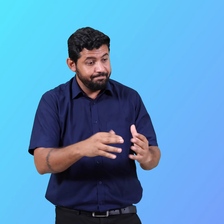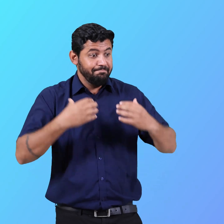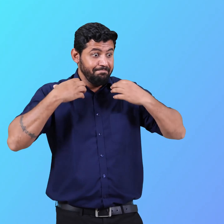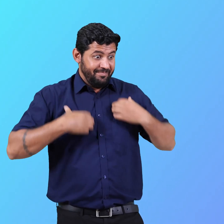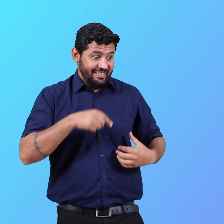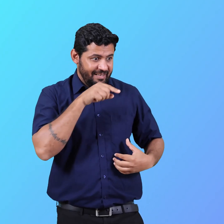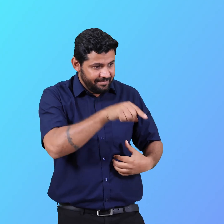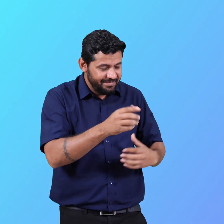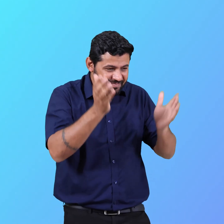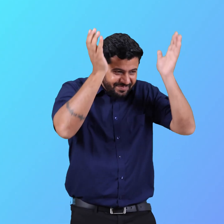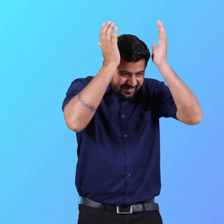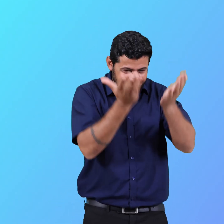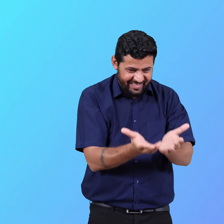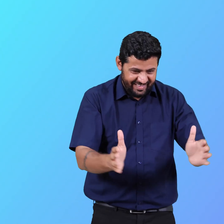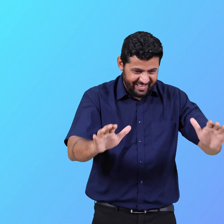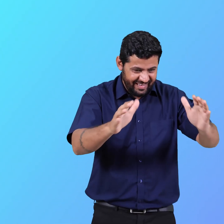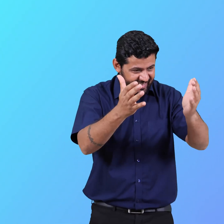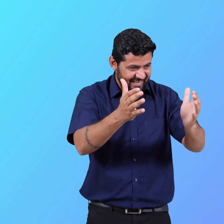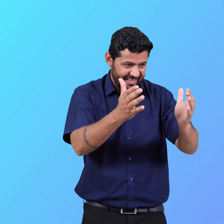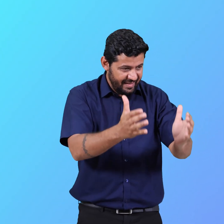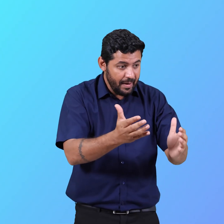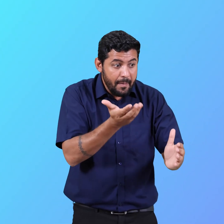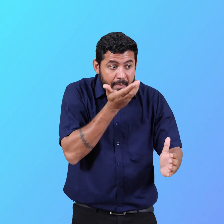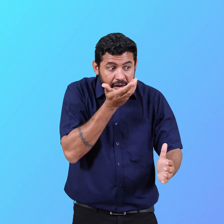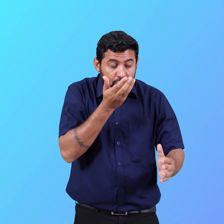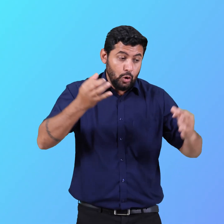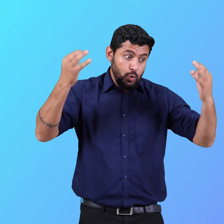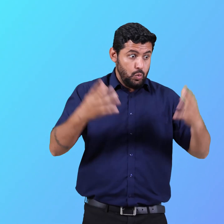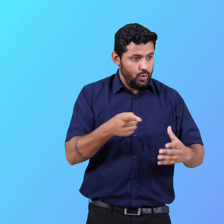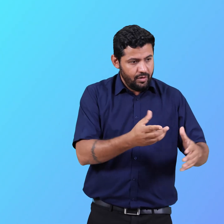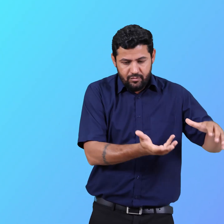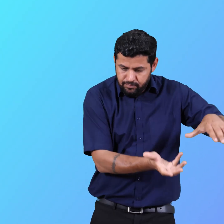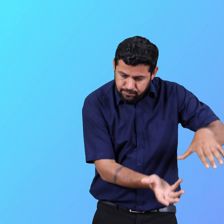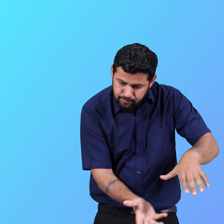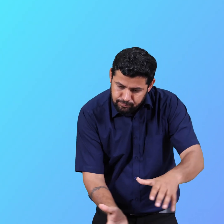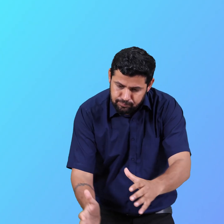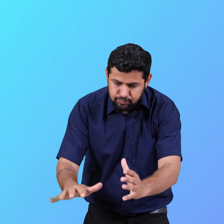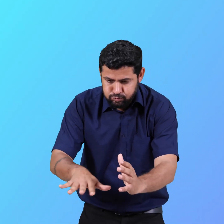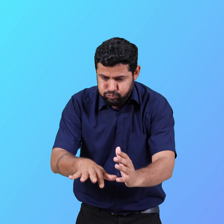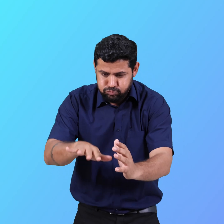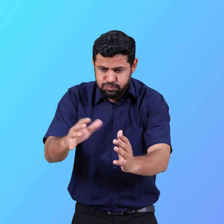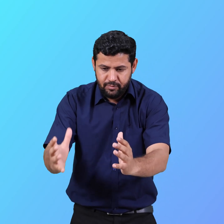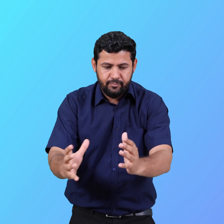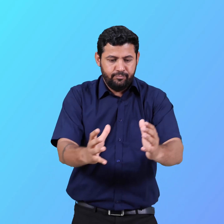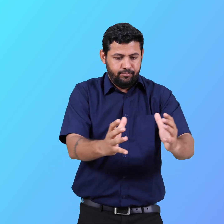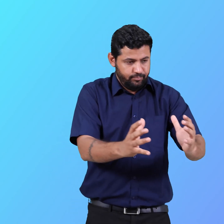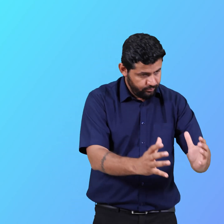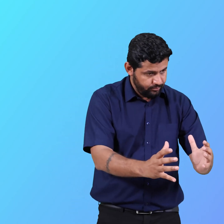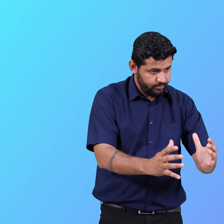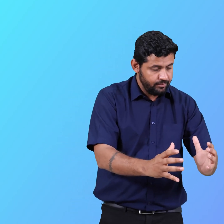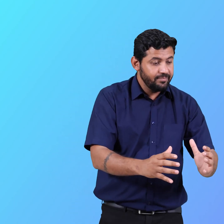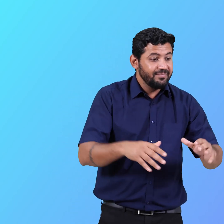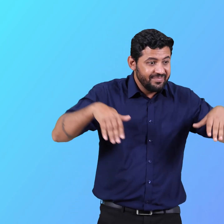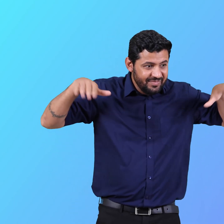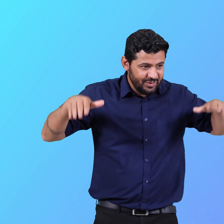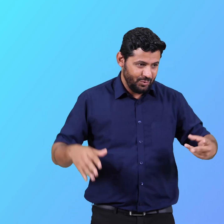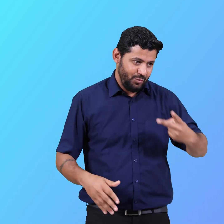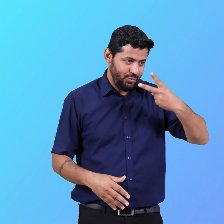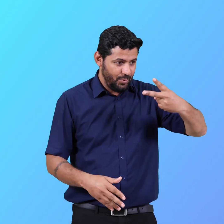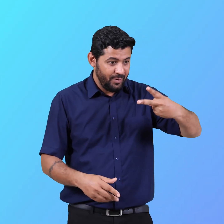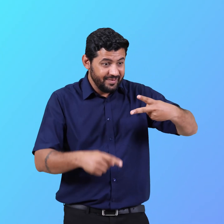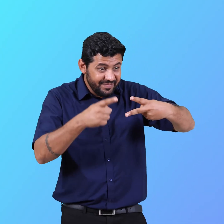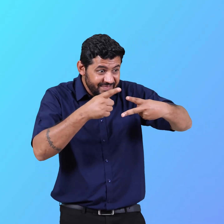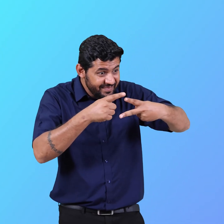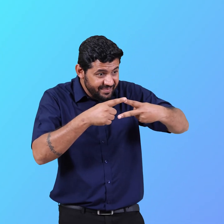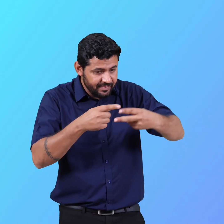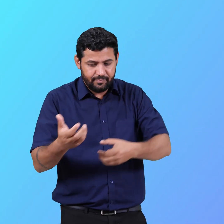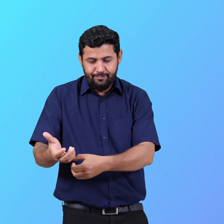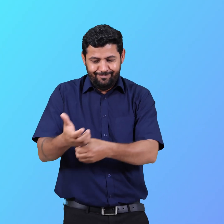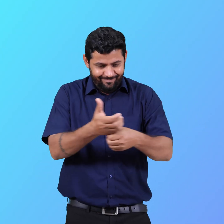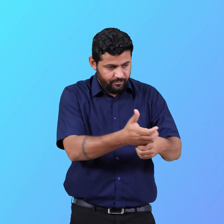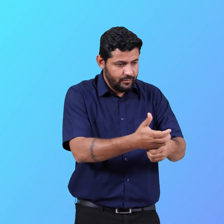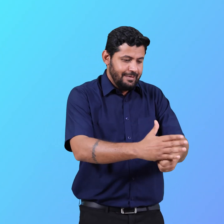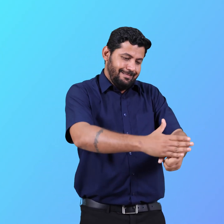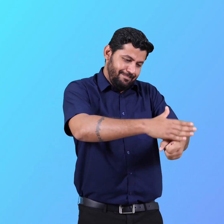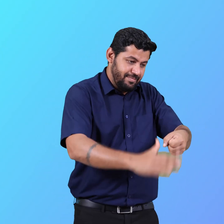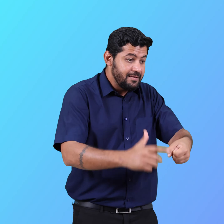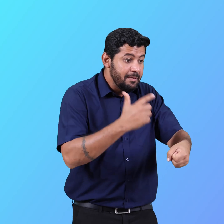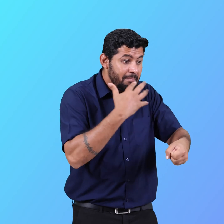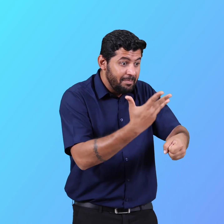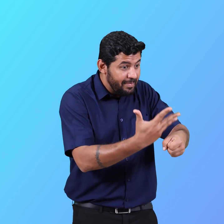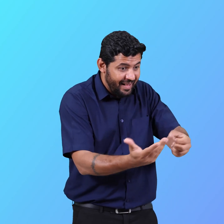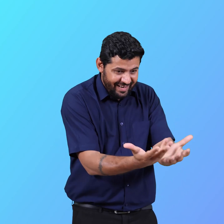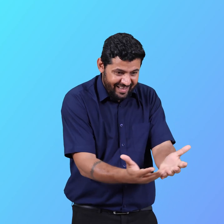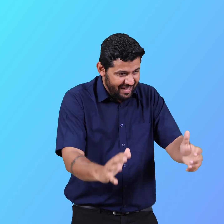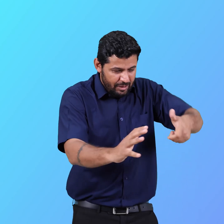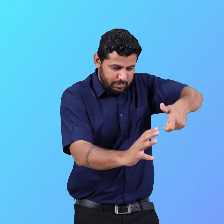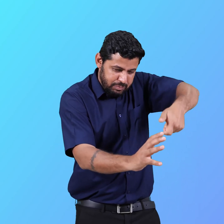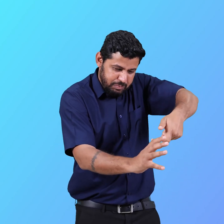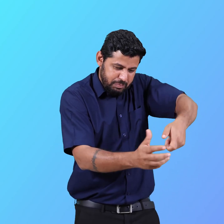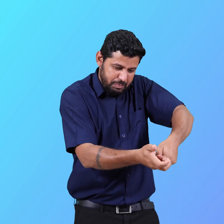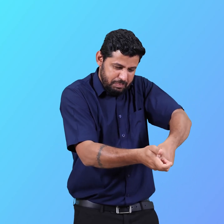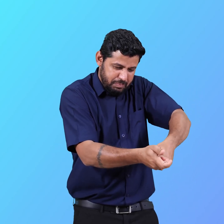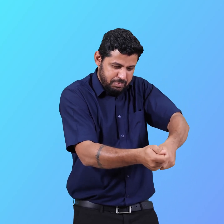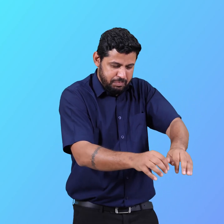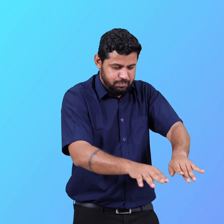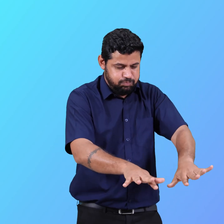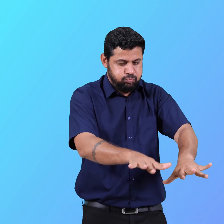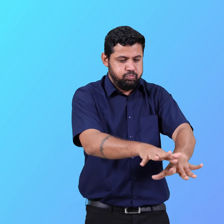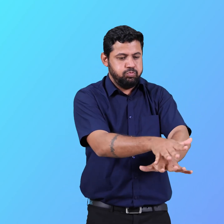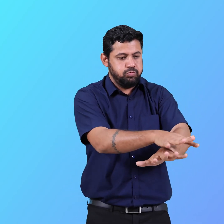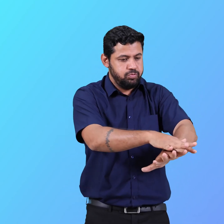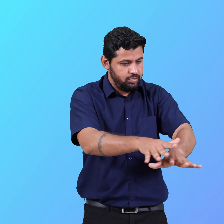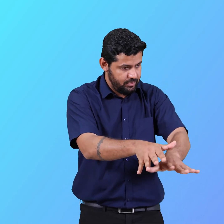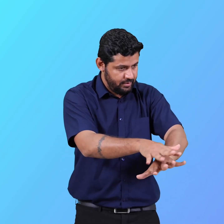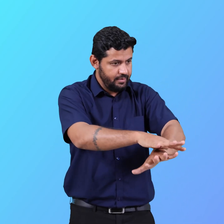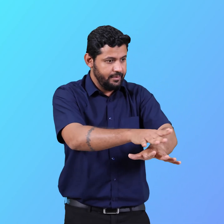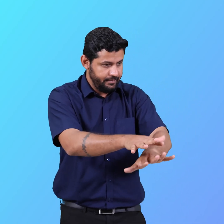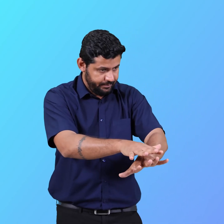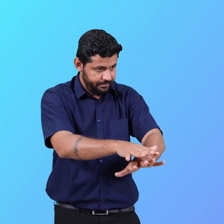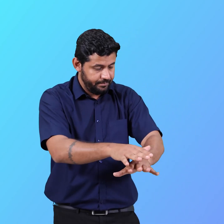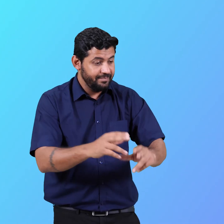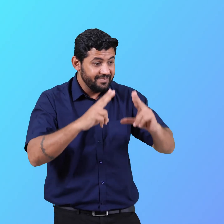He will kill one of the birds and let its blood drain into a clay bowl full of fresh water.